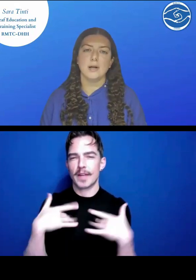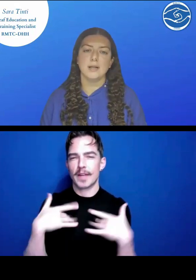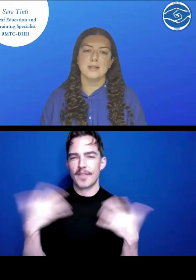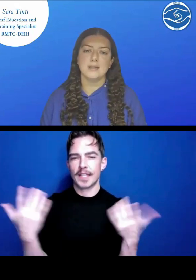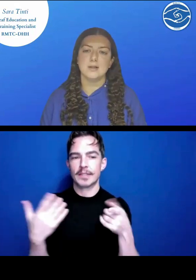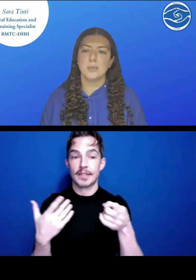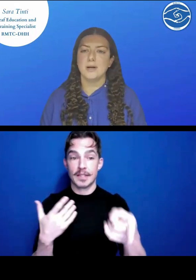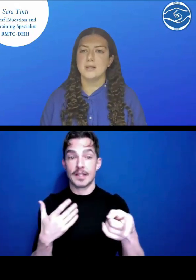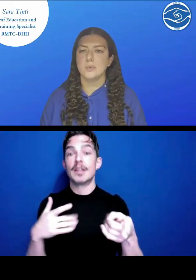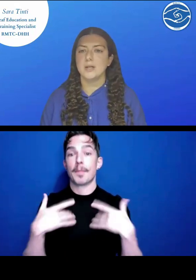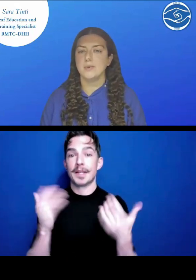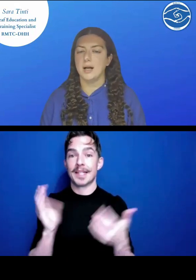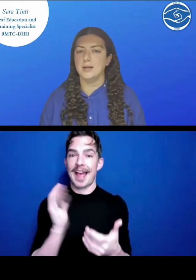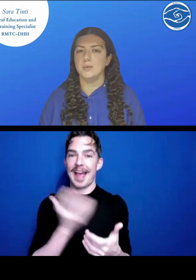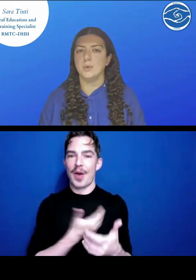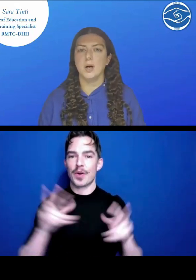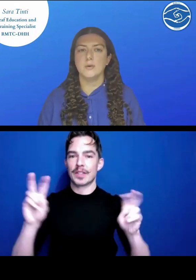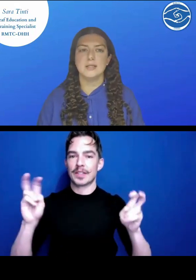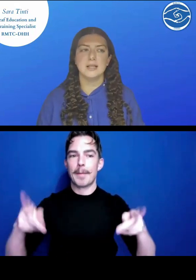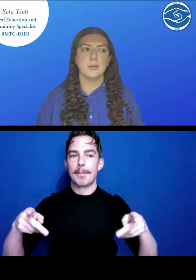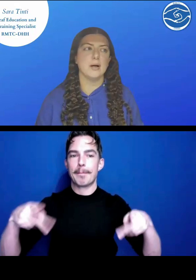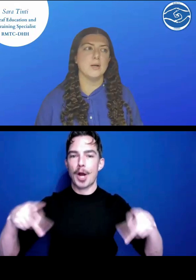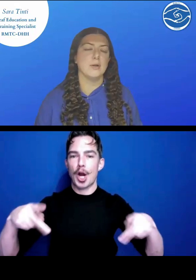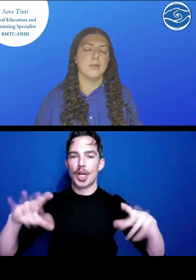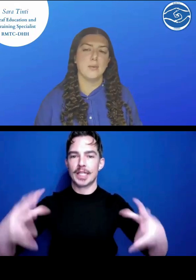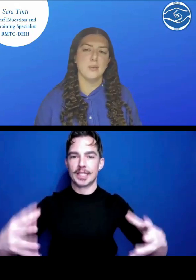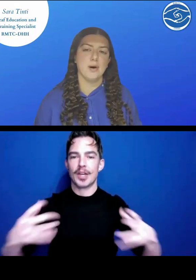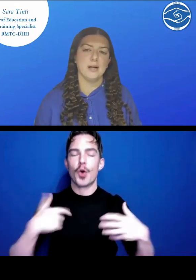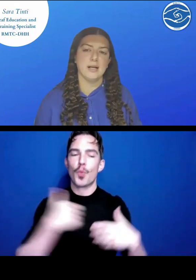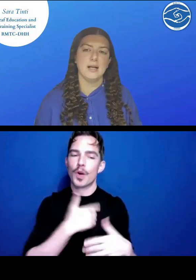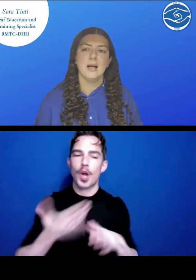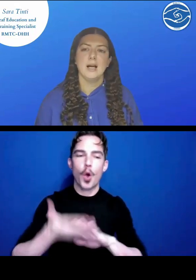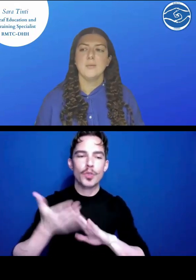our parties. These are the parties we run. We're hosting the party. We're throwing the party,